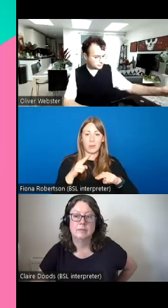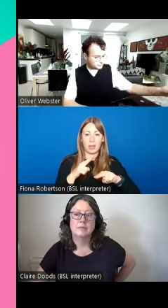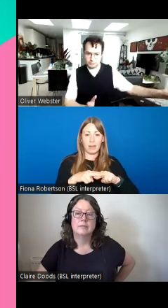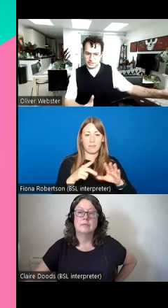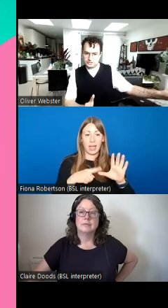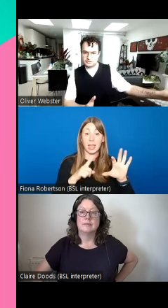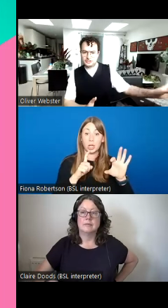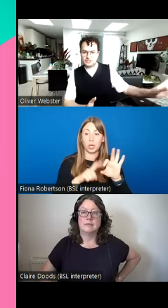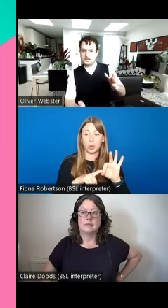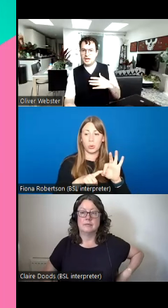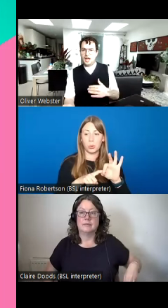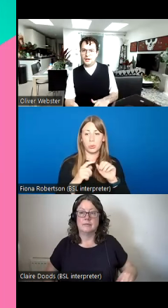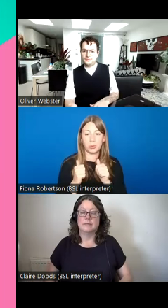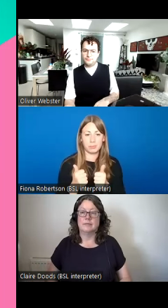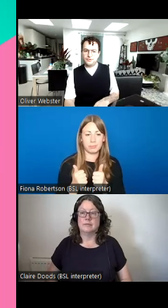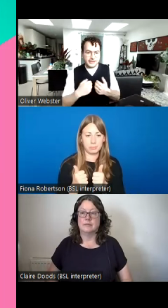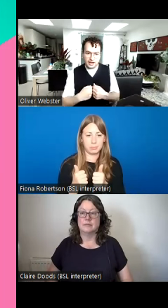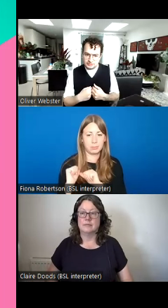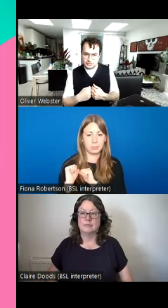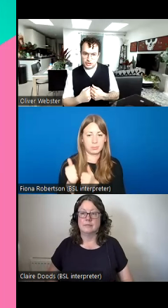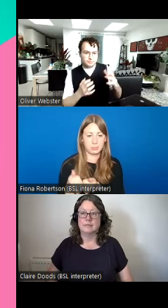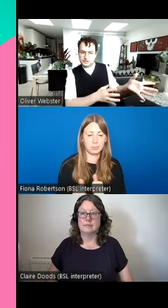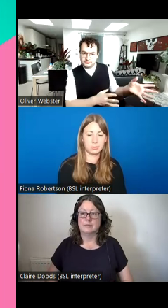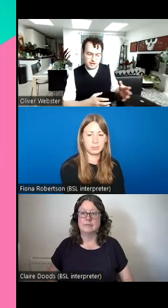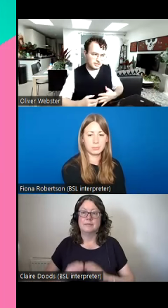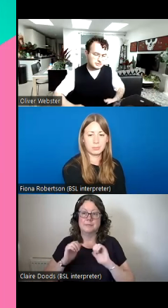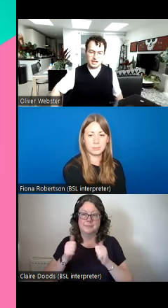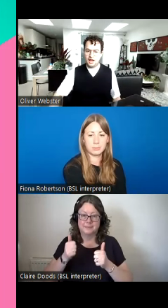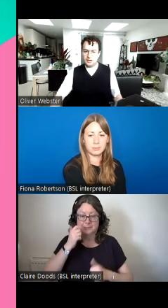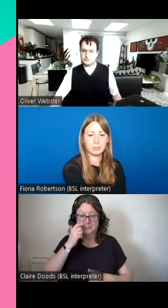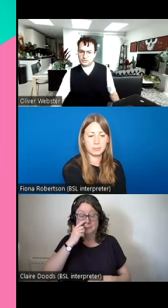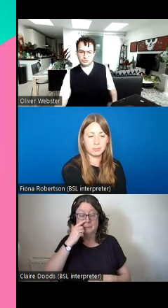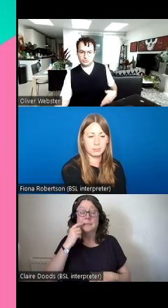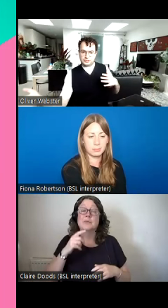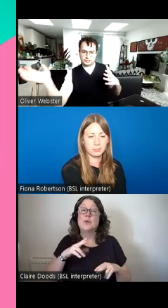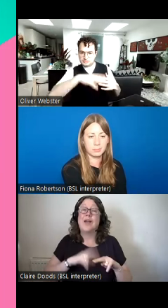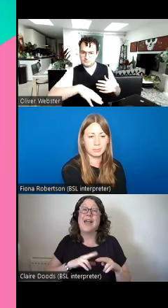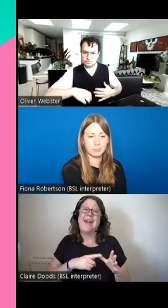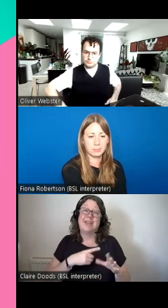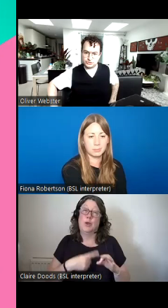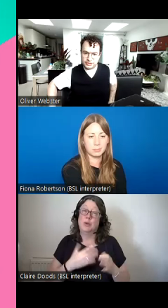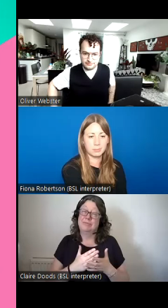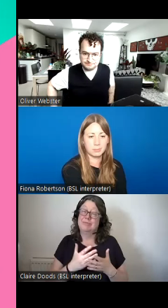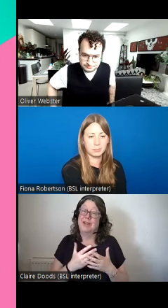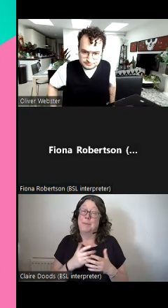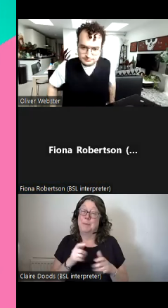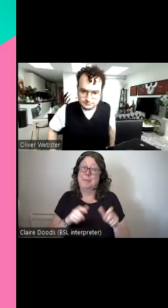These are questions that I get asked a lot, Roberta's been asked, so we thought we'd just put them straight in.